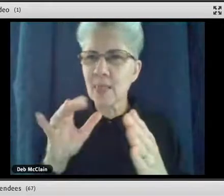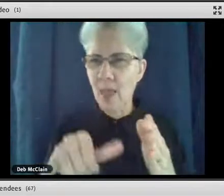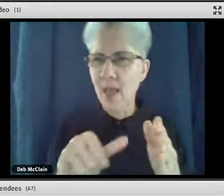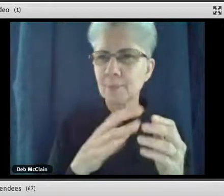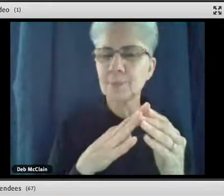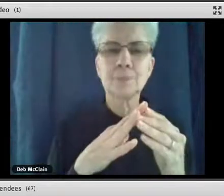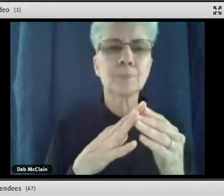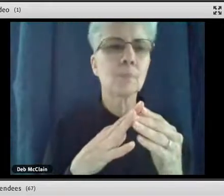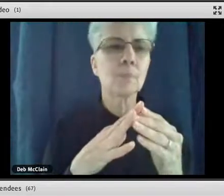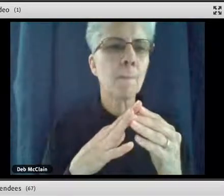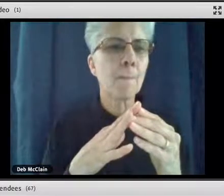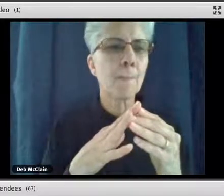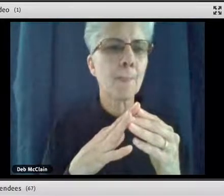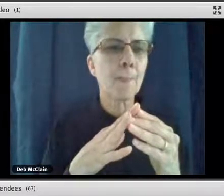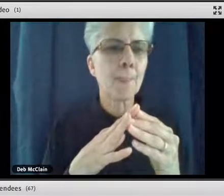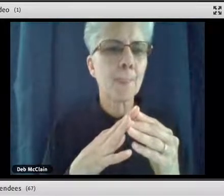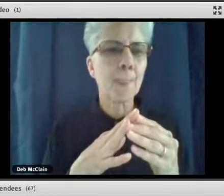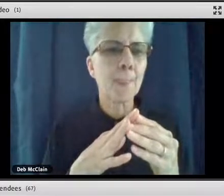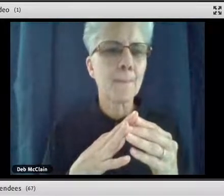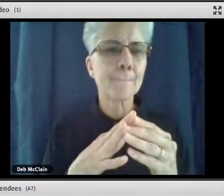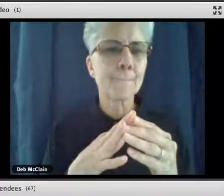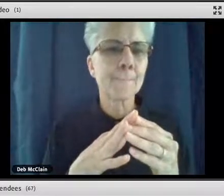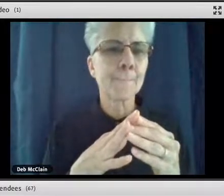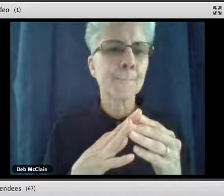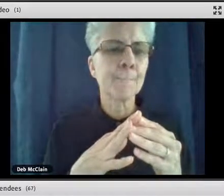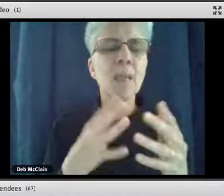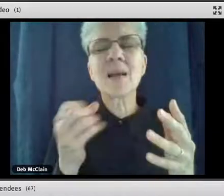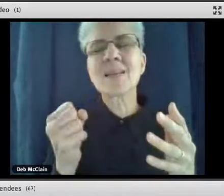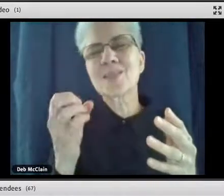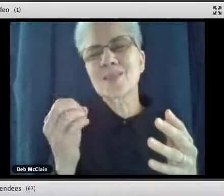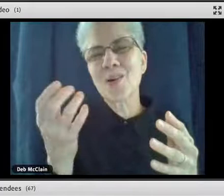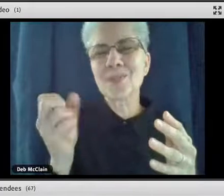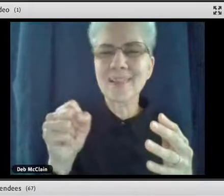very, very short ranges here, et cetera.